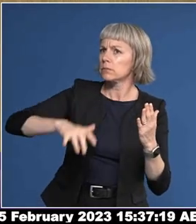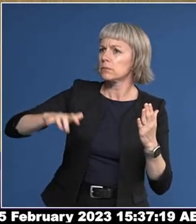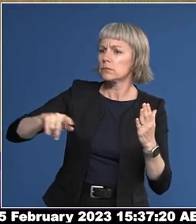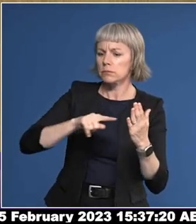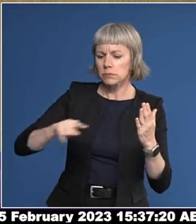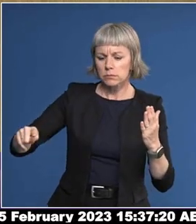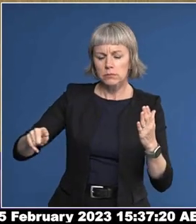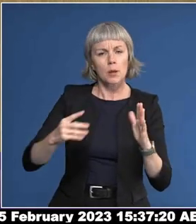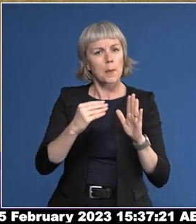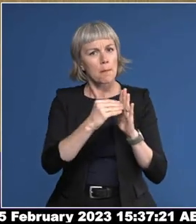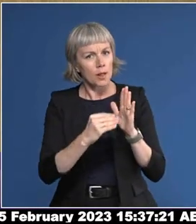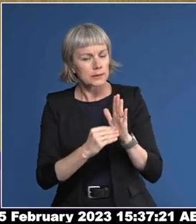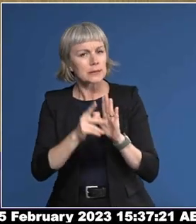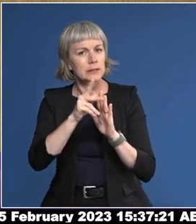practice that providers could take and use.